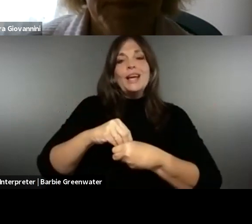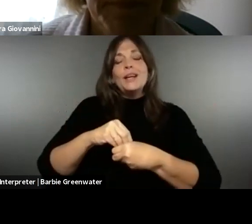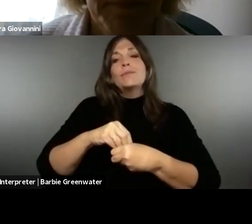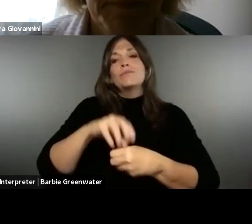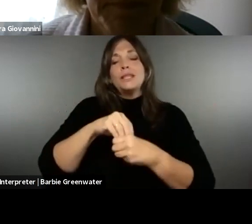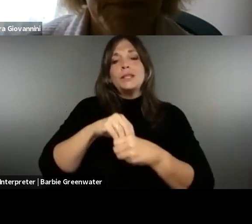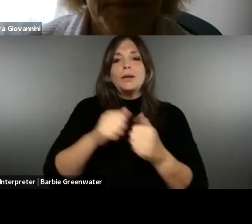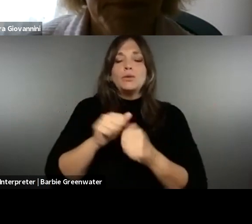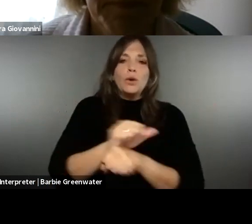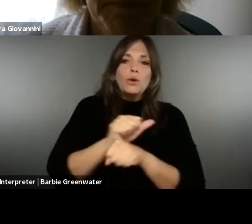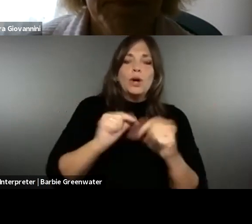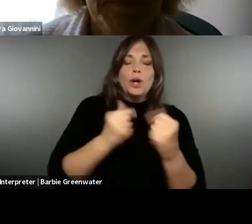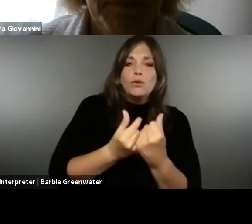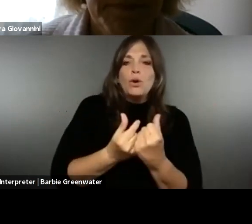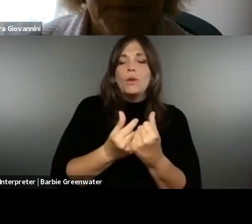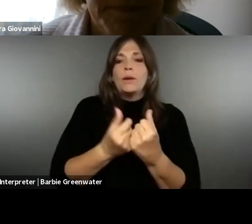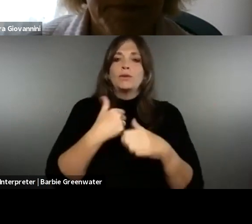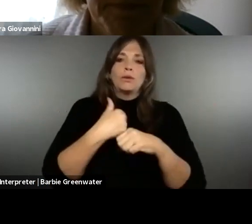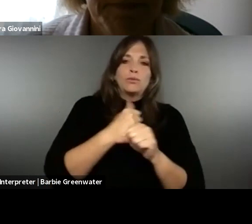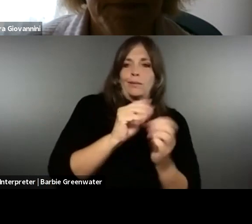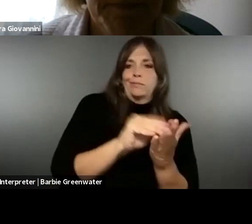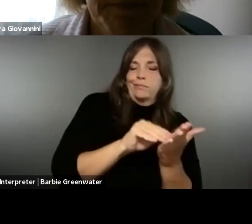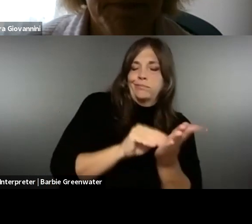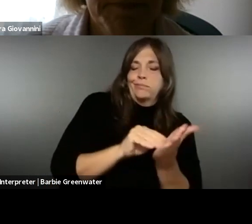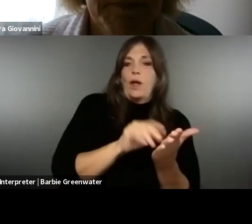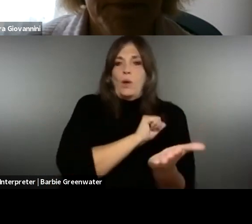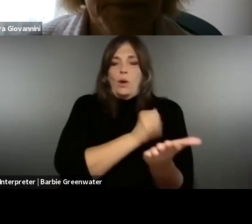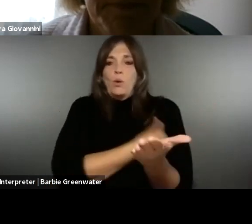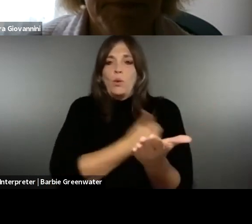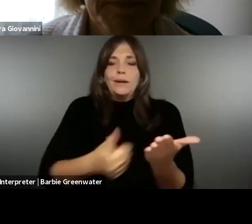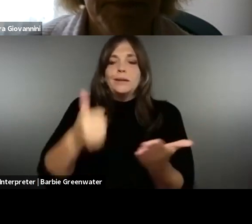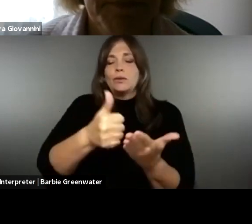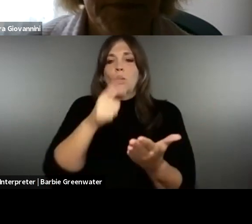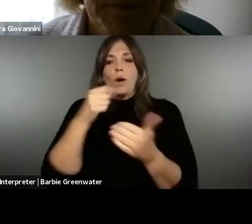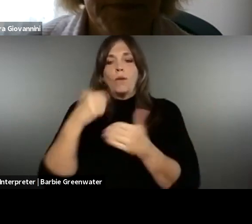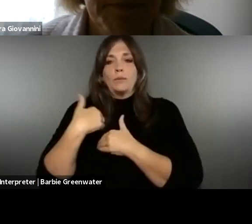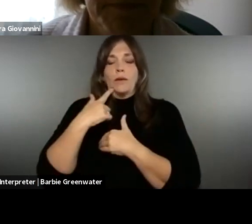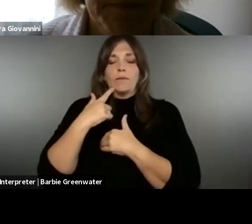it, and also the participation in the Working Group